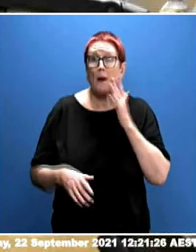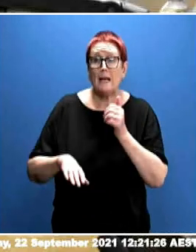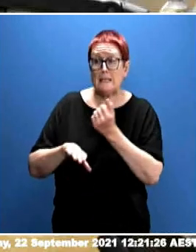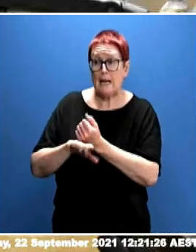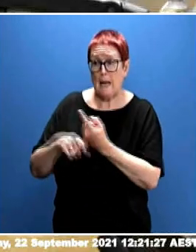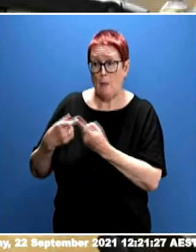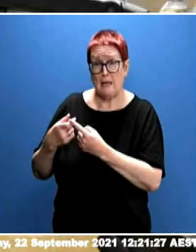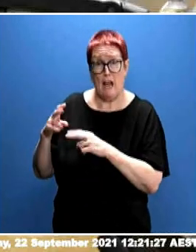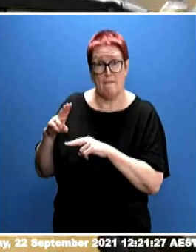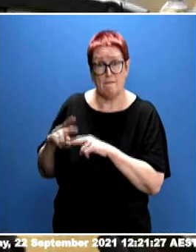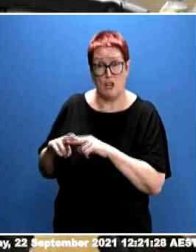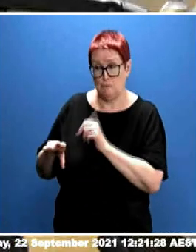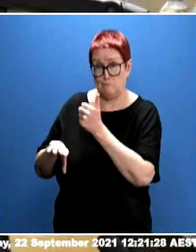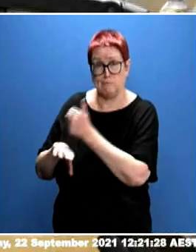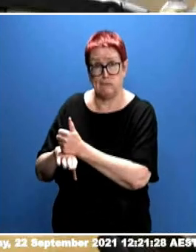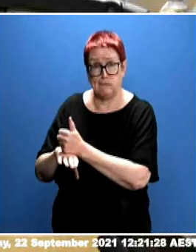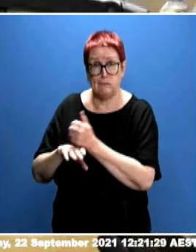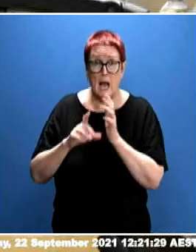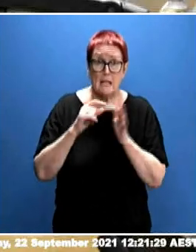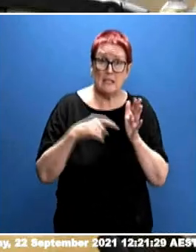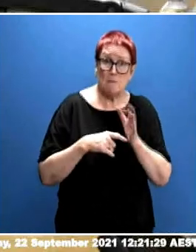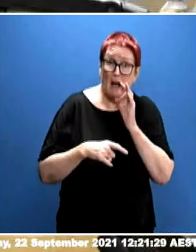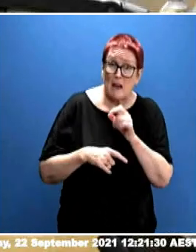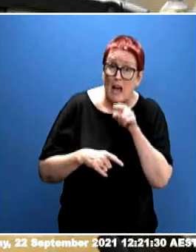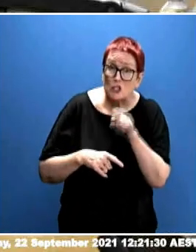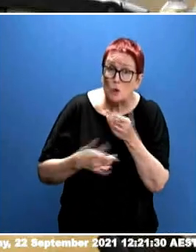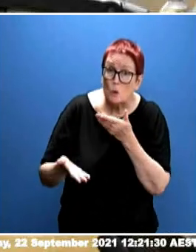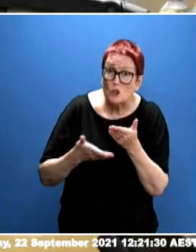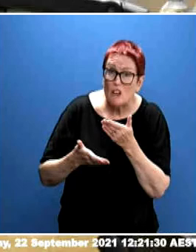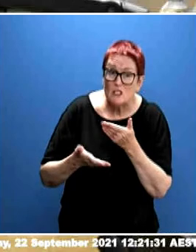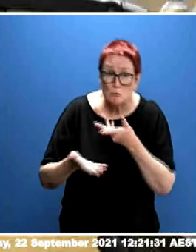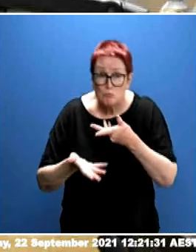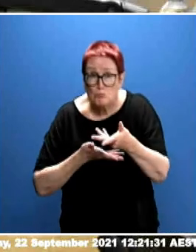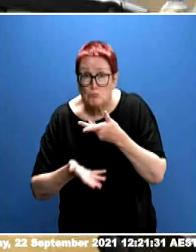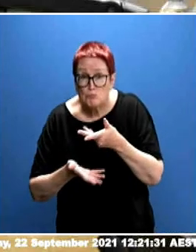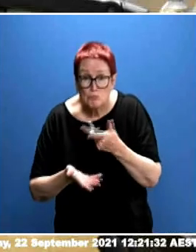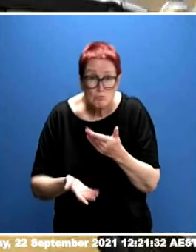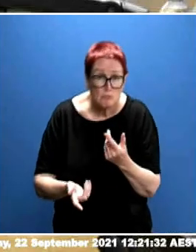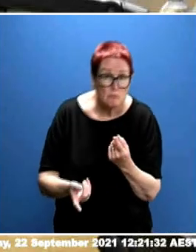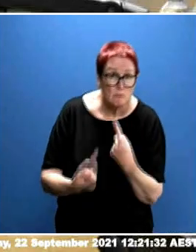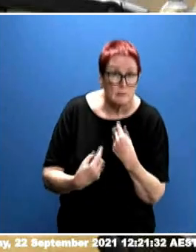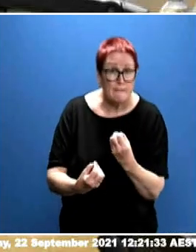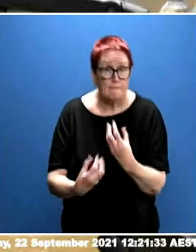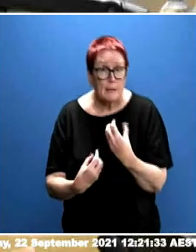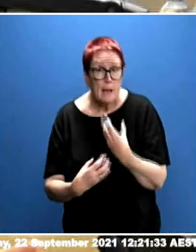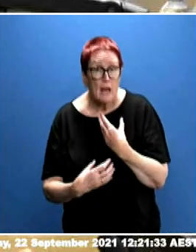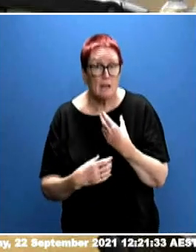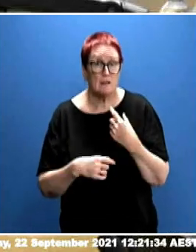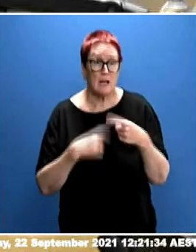of the centre and the way in which things such as the recommendation for the cultural therapeutic specialist, has that happened?